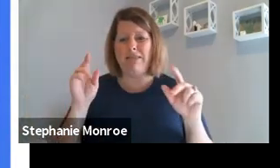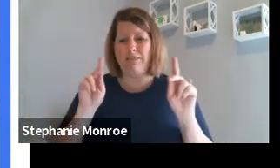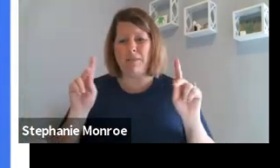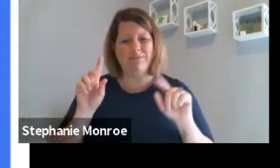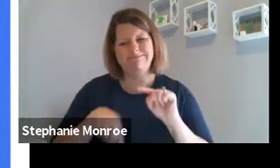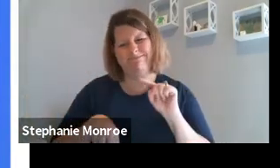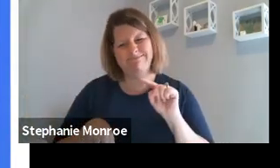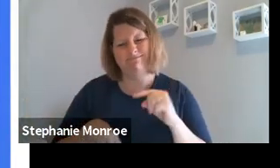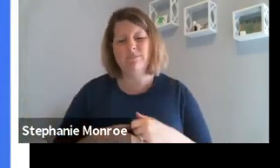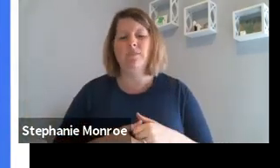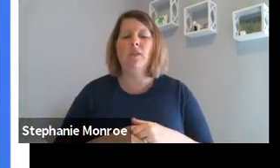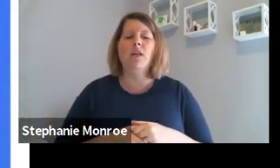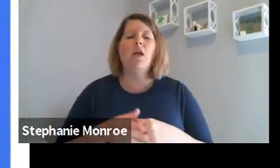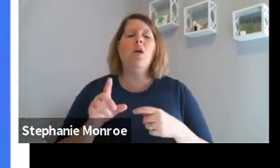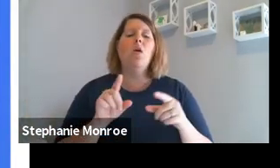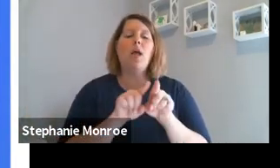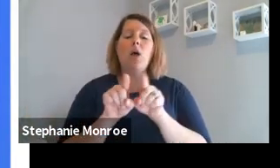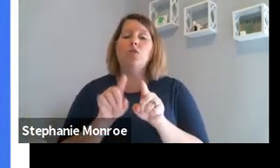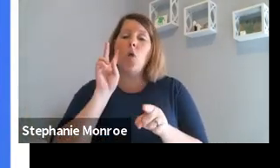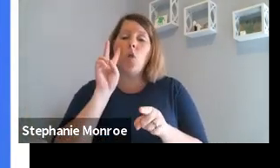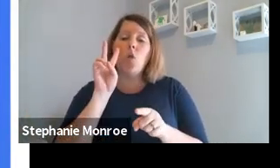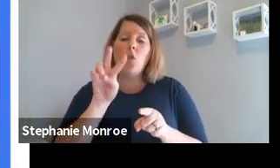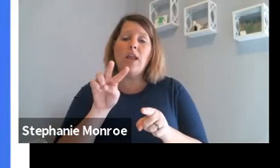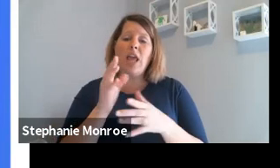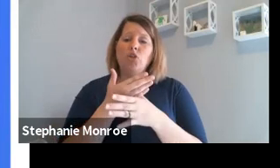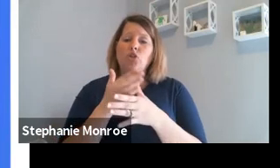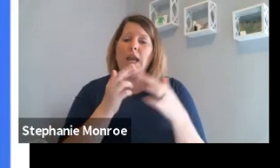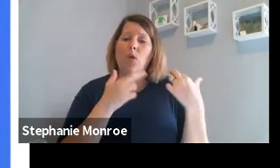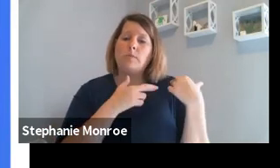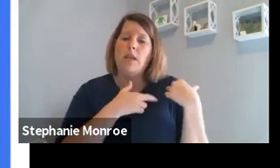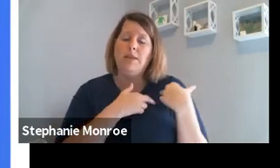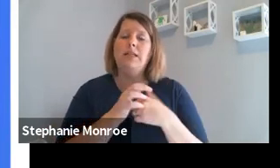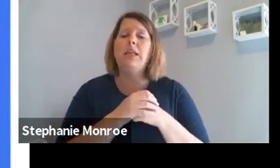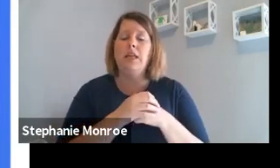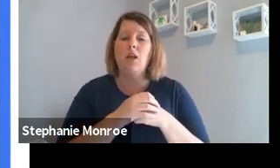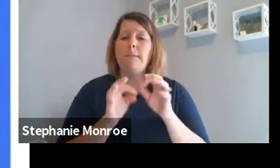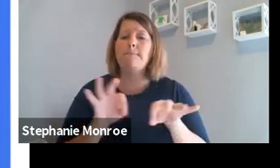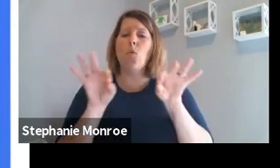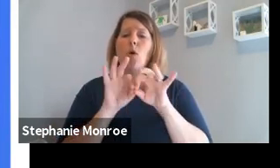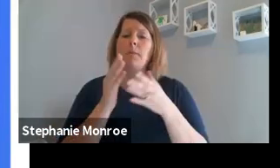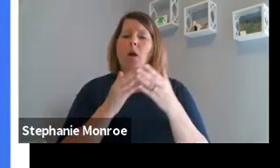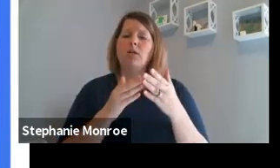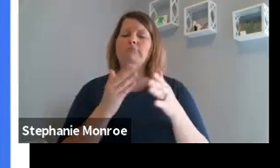we look at a healthy relationship one of the most important elements will be having that sense of the shared responsibility,